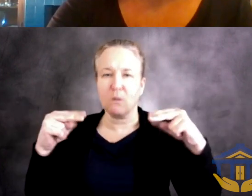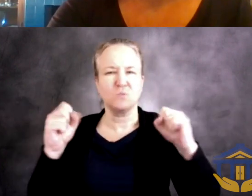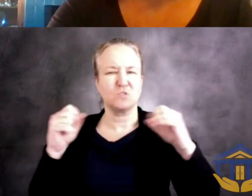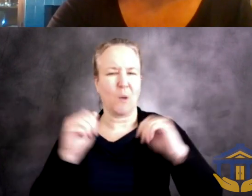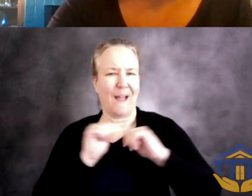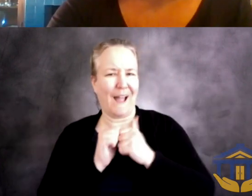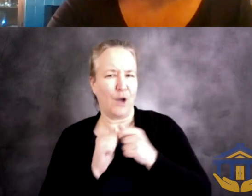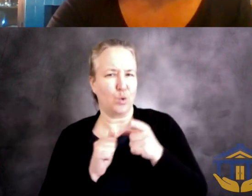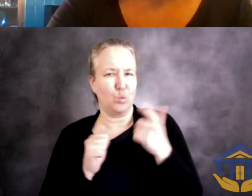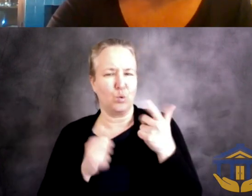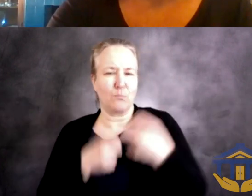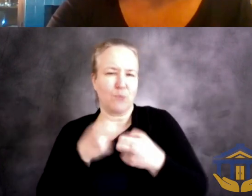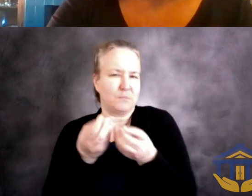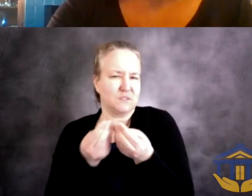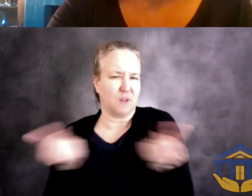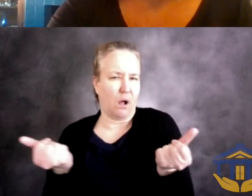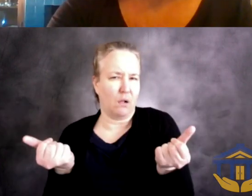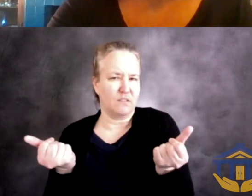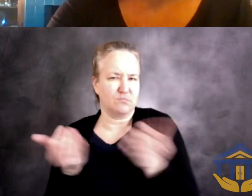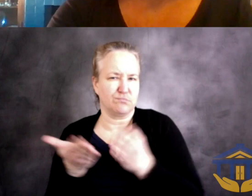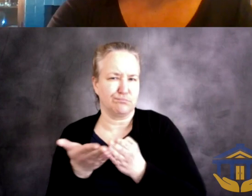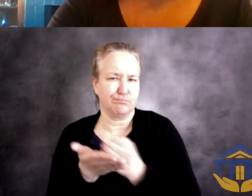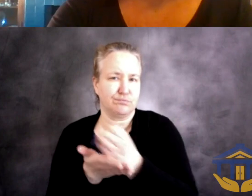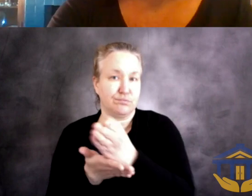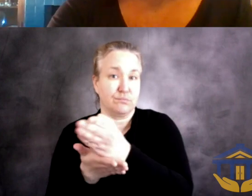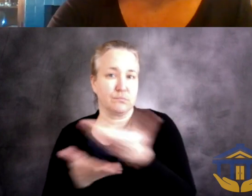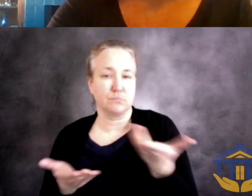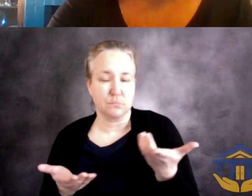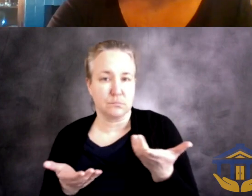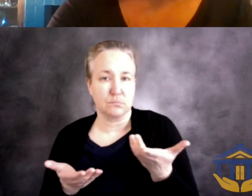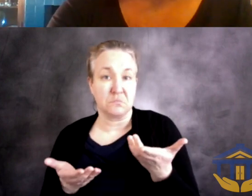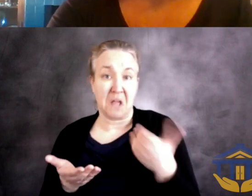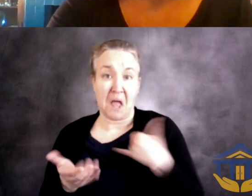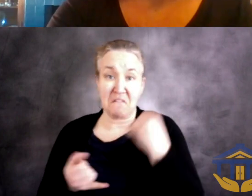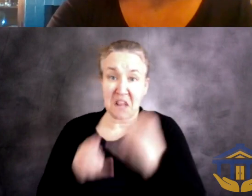problem solve through that if there's any last-minute advice you have for parents.